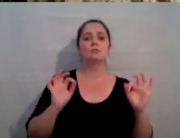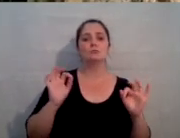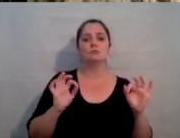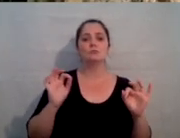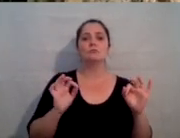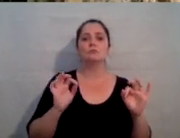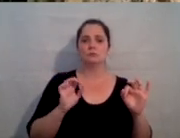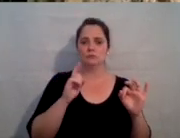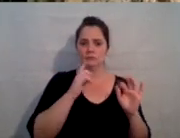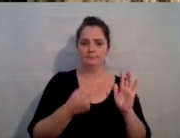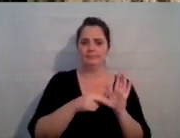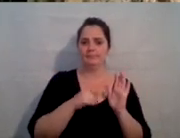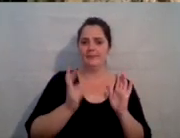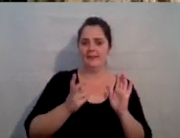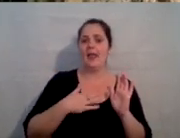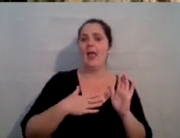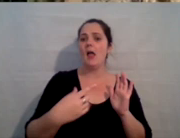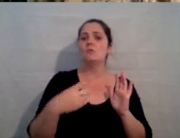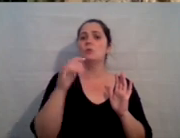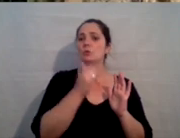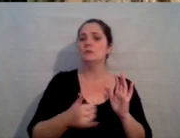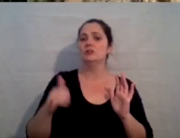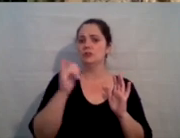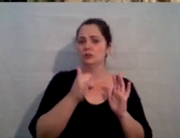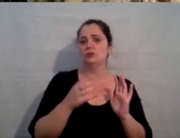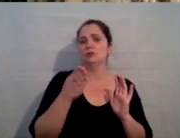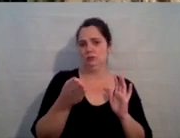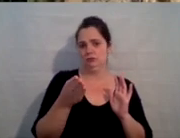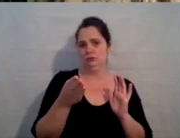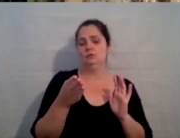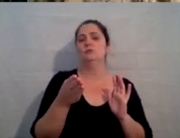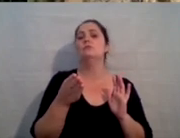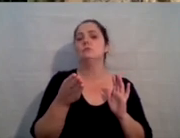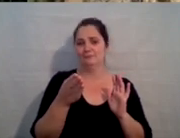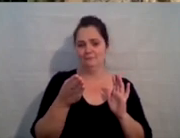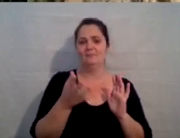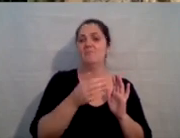If you think I really want to focus, pick one or the other. Okay so Atticus, let's have you do a seated pose this time and